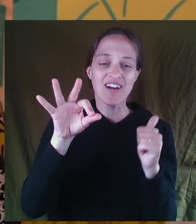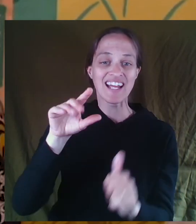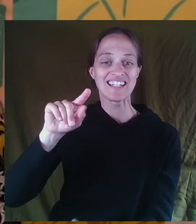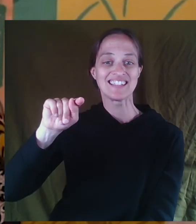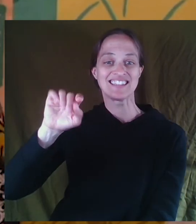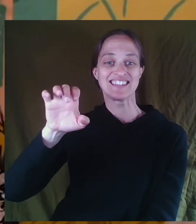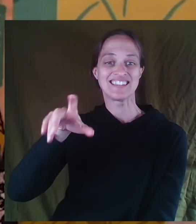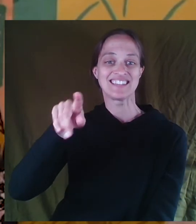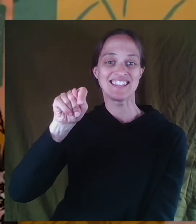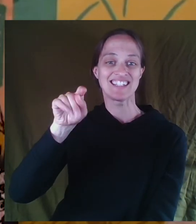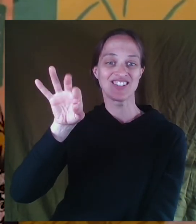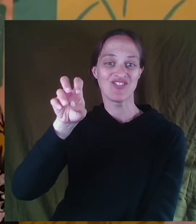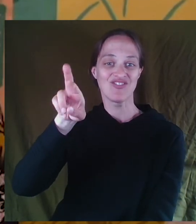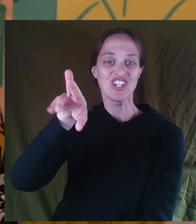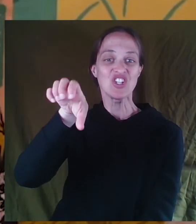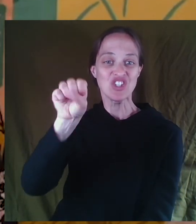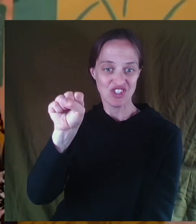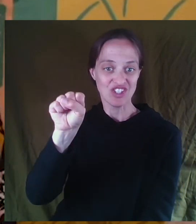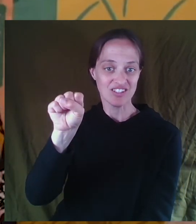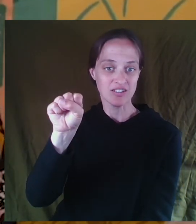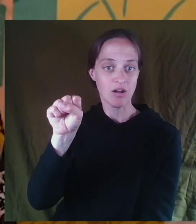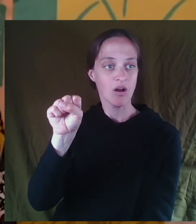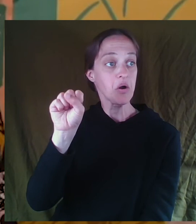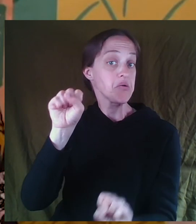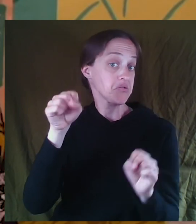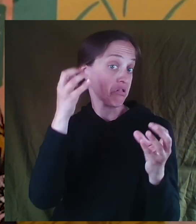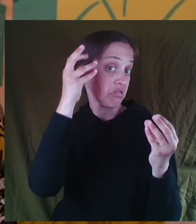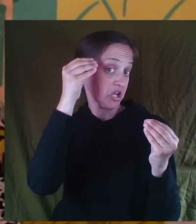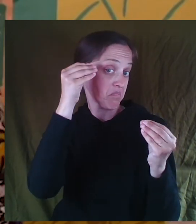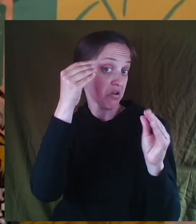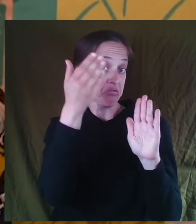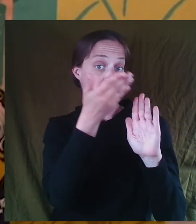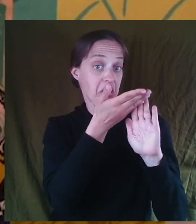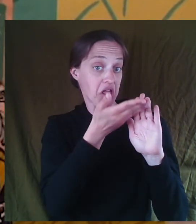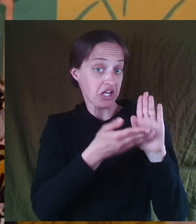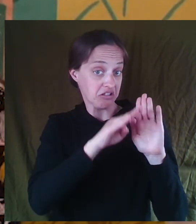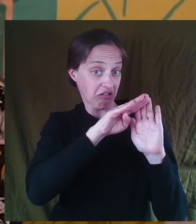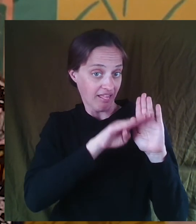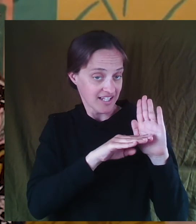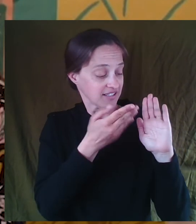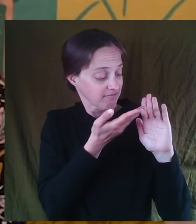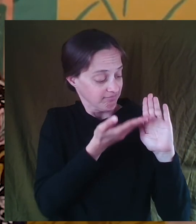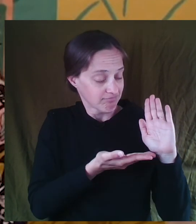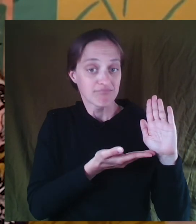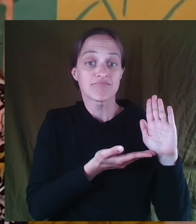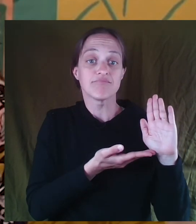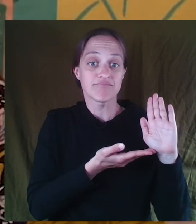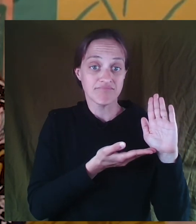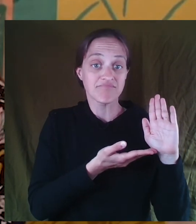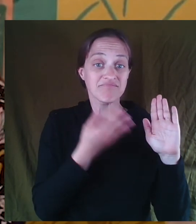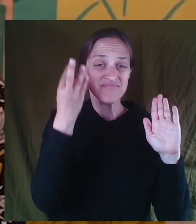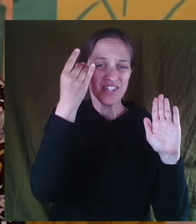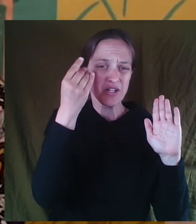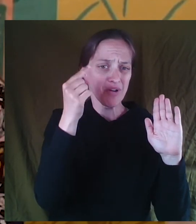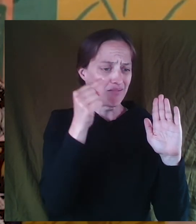looking out for those text features. You can even think about our text feature list right here